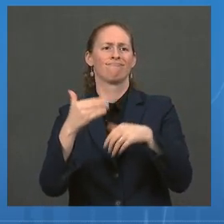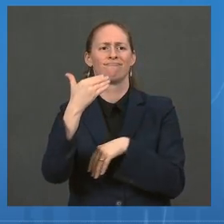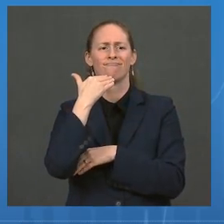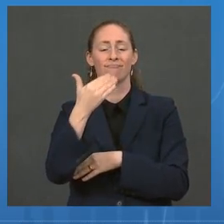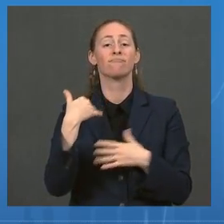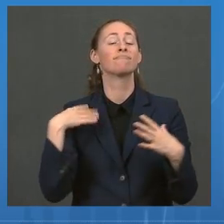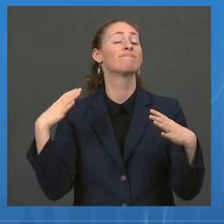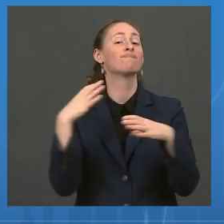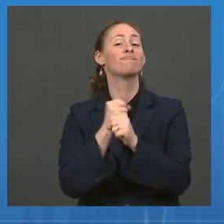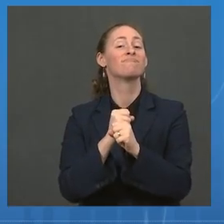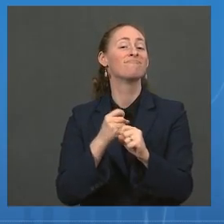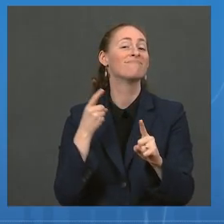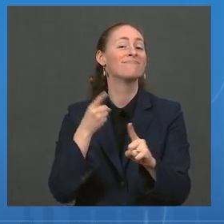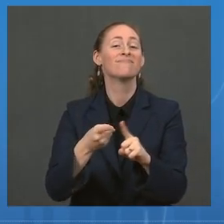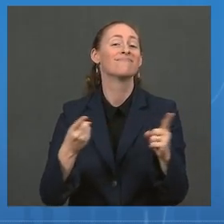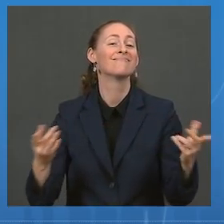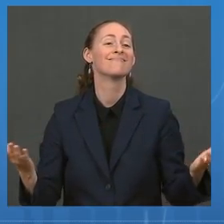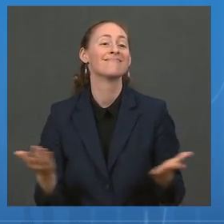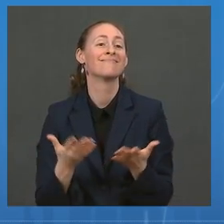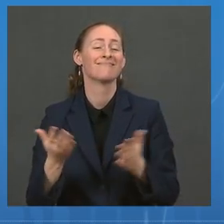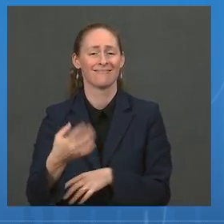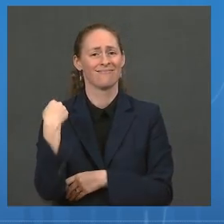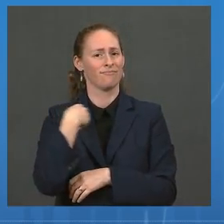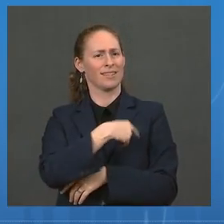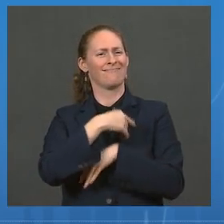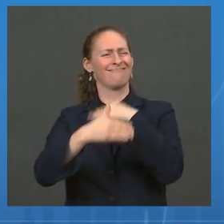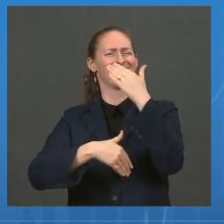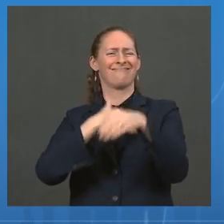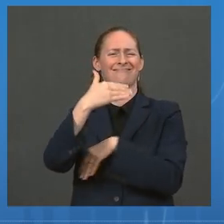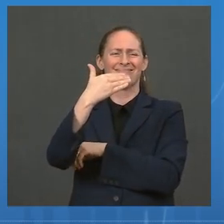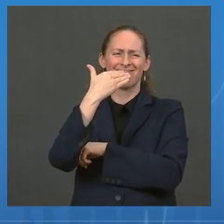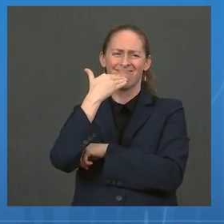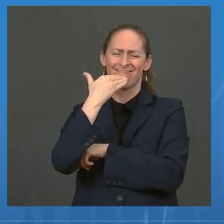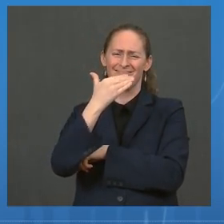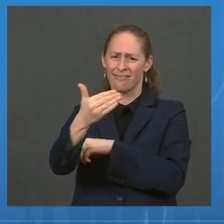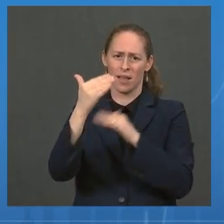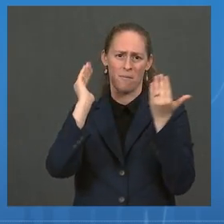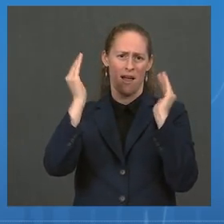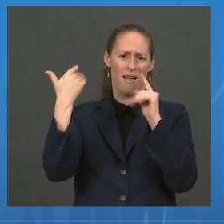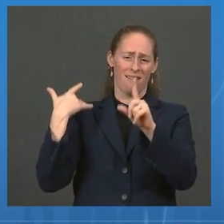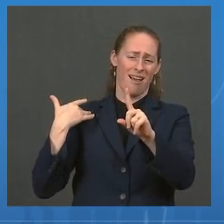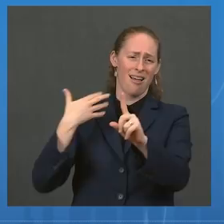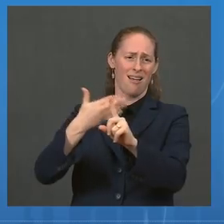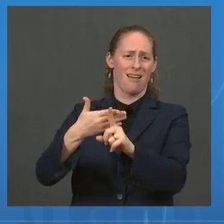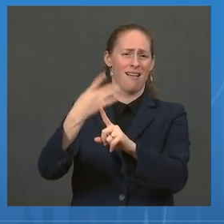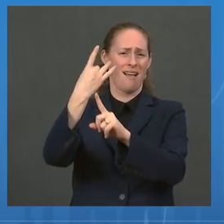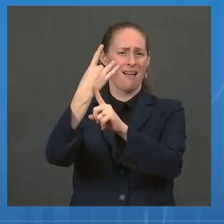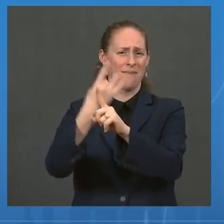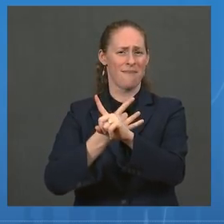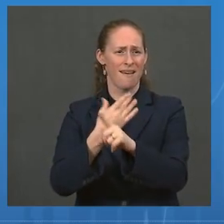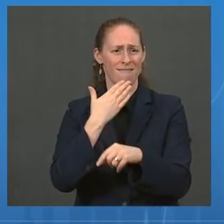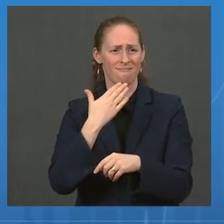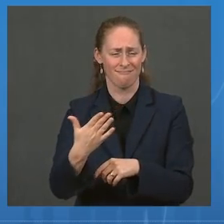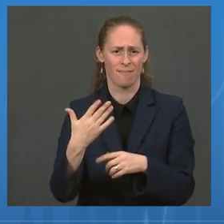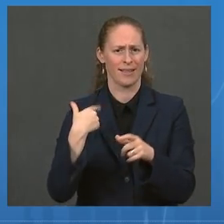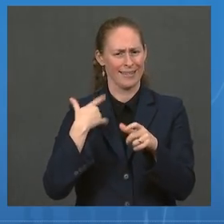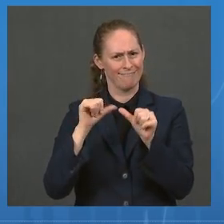I'll close with this: We've made tremendous progress over the past eight months, and we are executing well against the President's six-point plan.